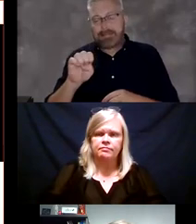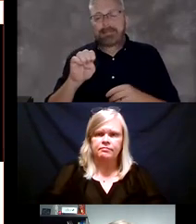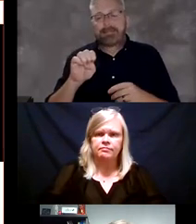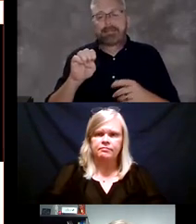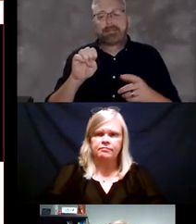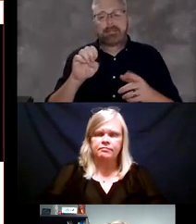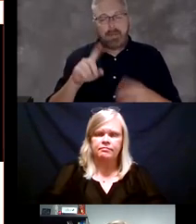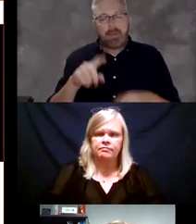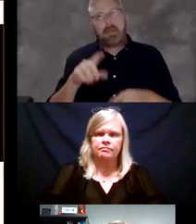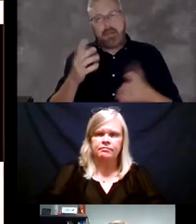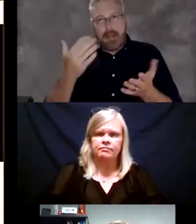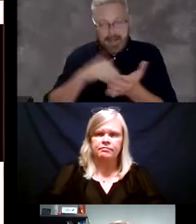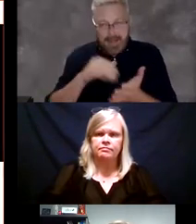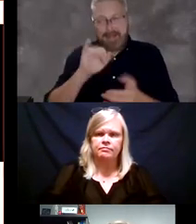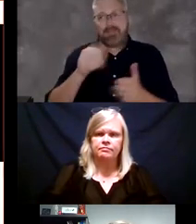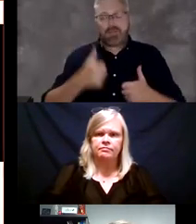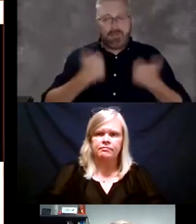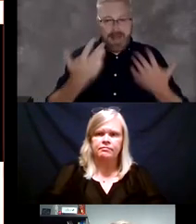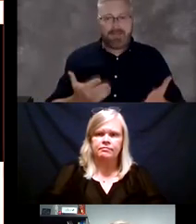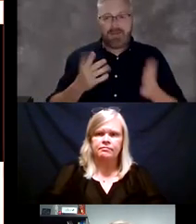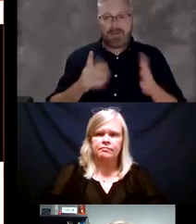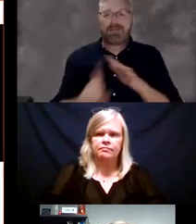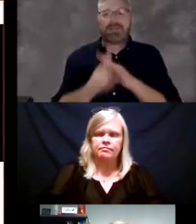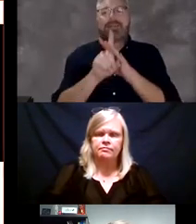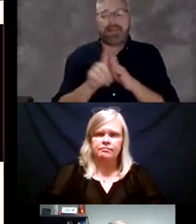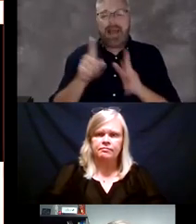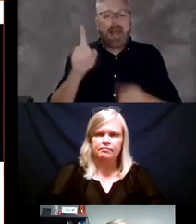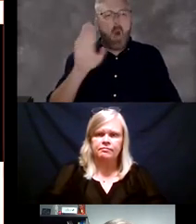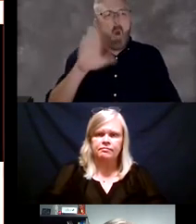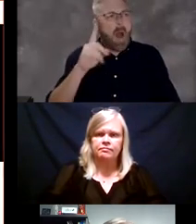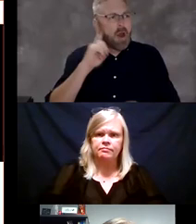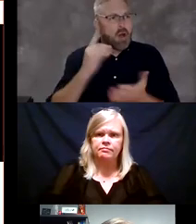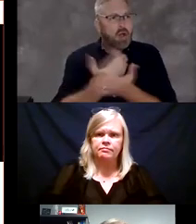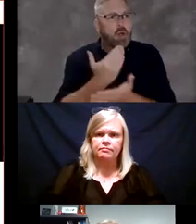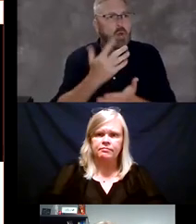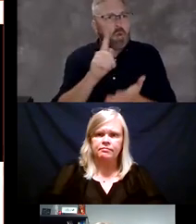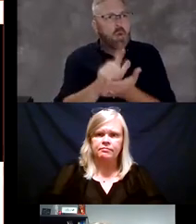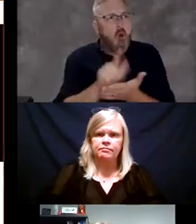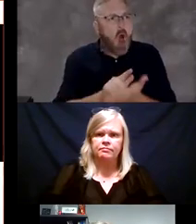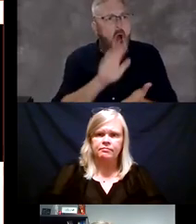A SURVIVOR COMES TO YOU AND SAYS I HEARD THERE'S A NEW LAW, YOU